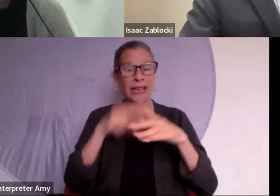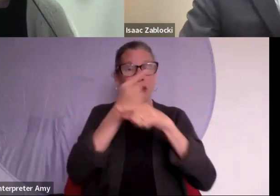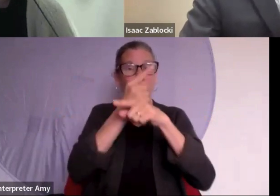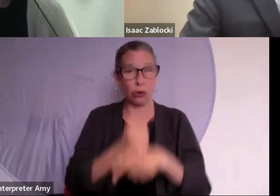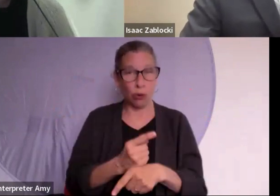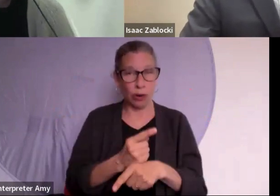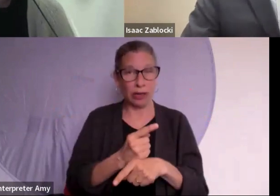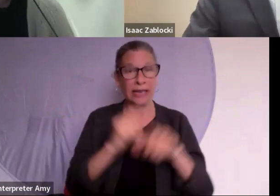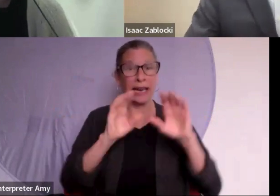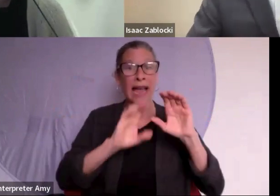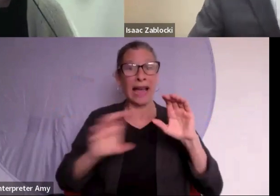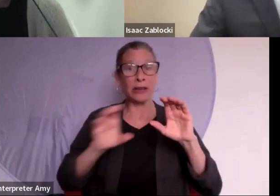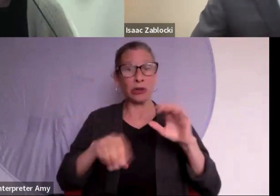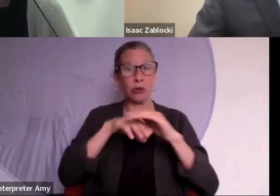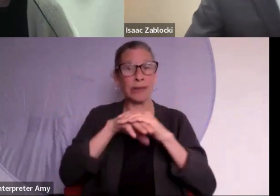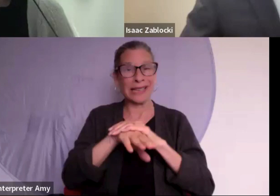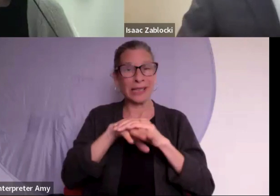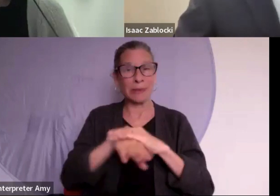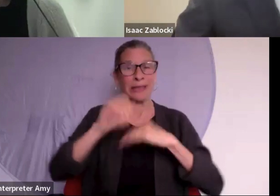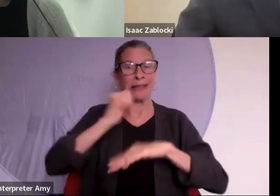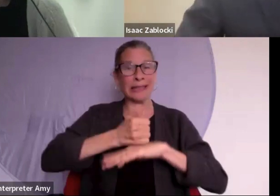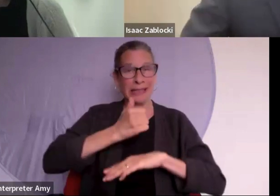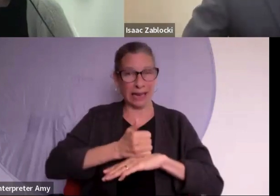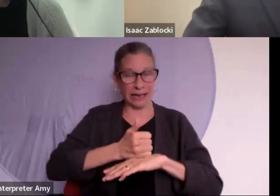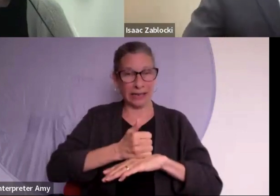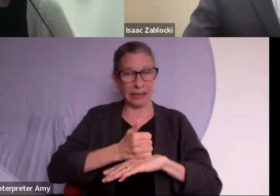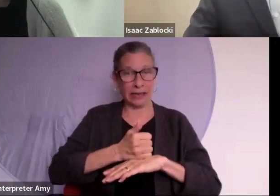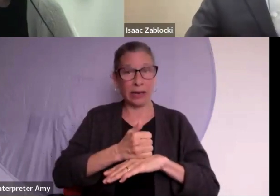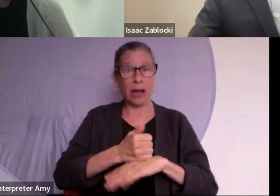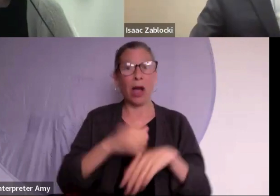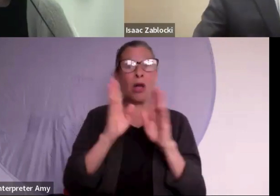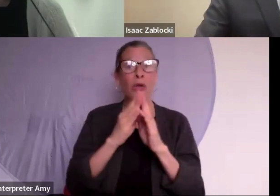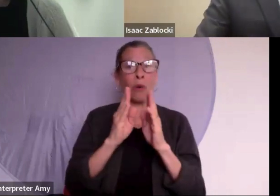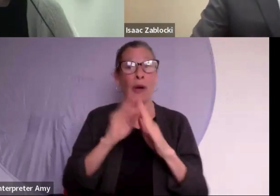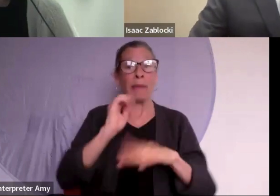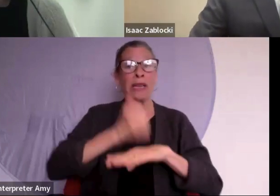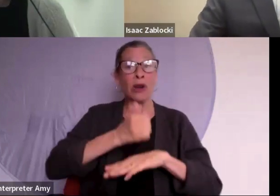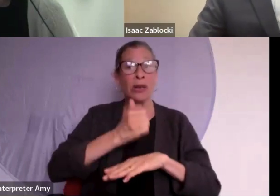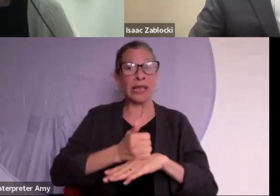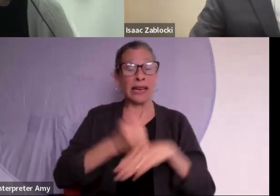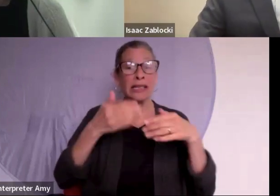settings. The webinar settings allow for saving the chat so